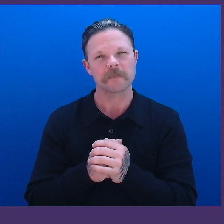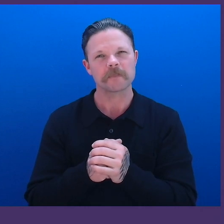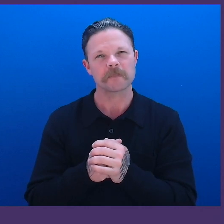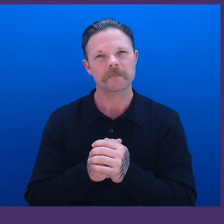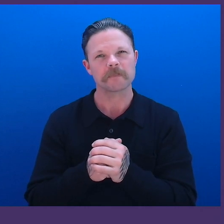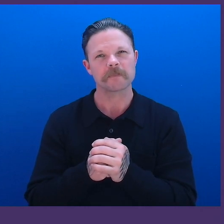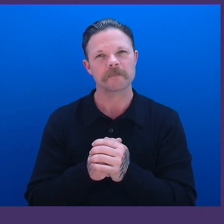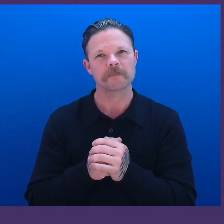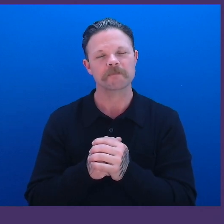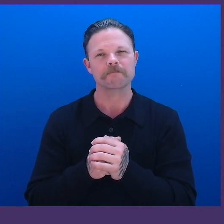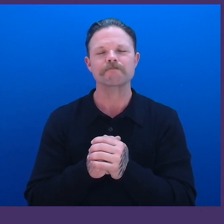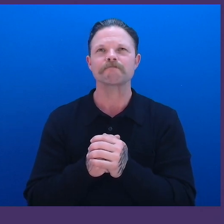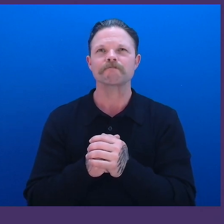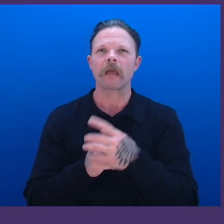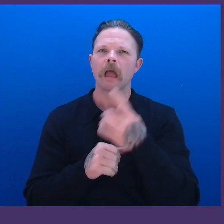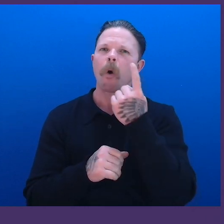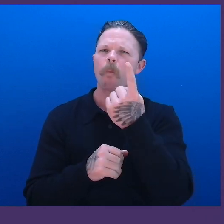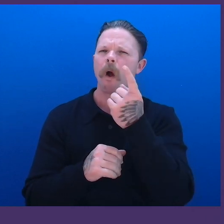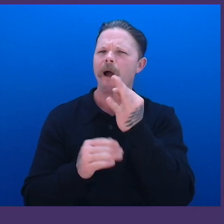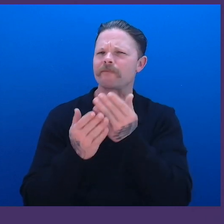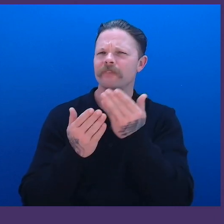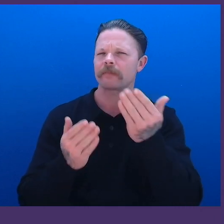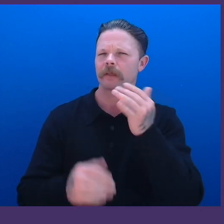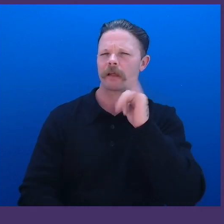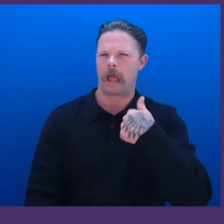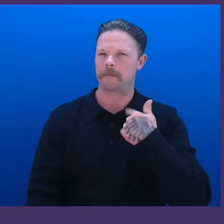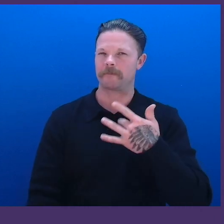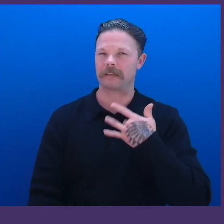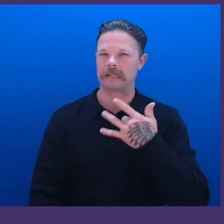And one of the things that I'm feeling is the just real